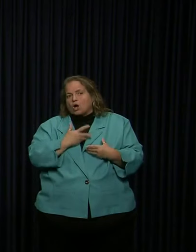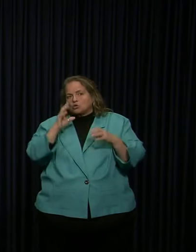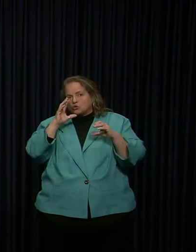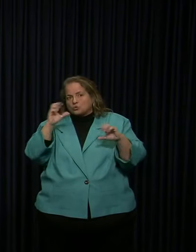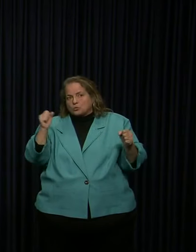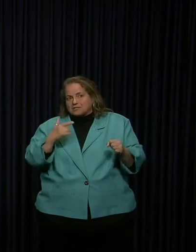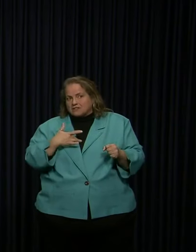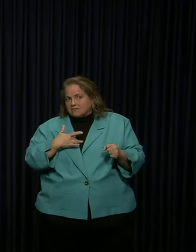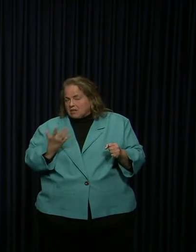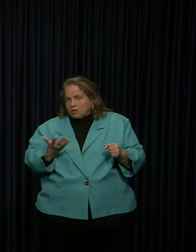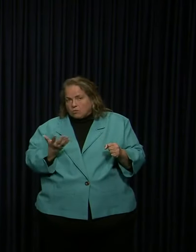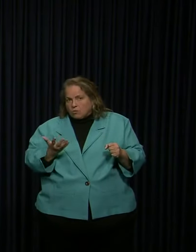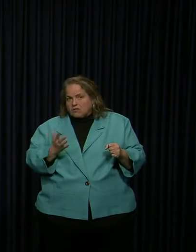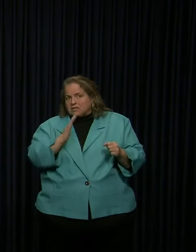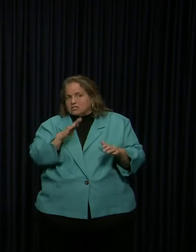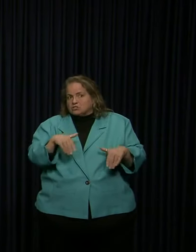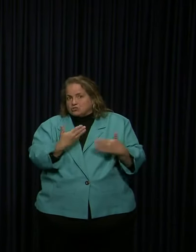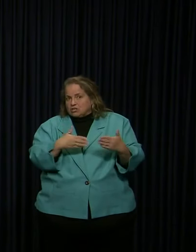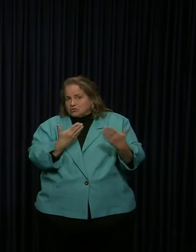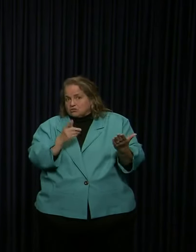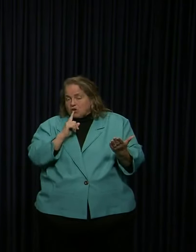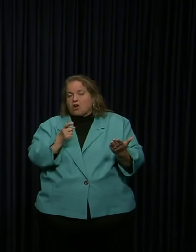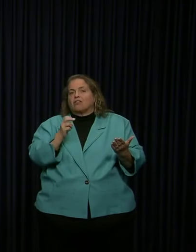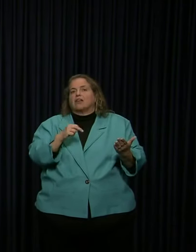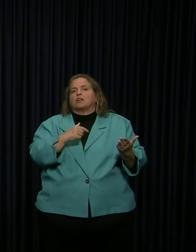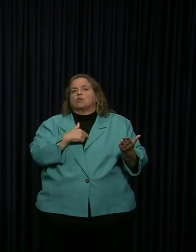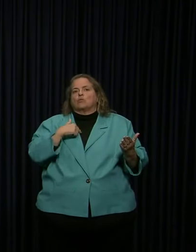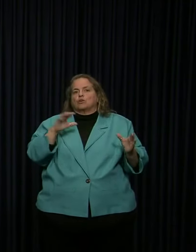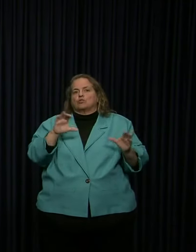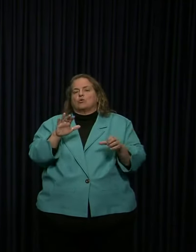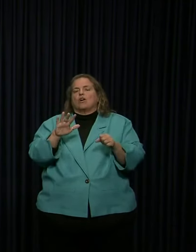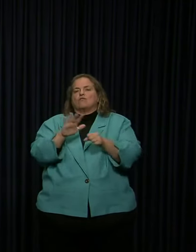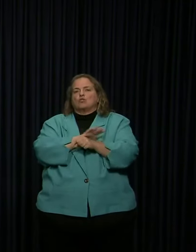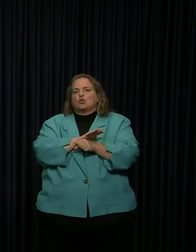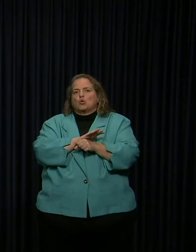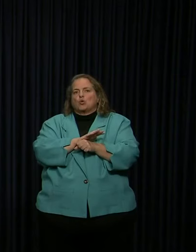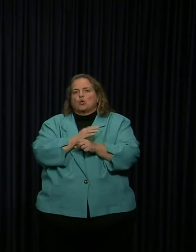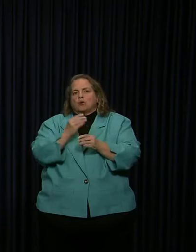YOUR JOB AND CERTAINLY WE'RE NO